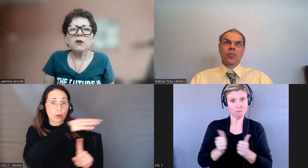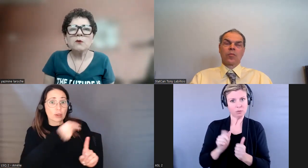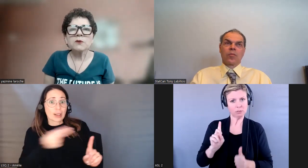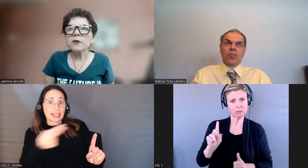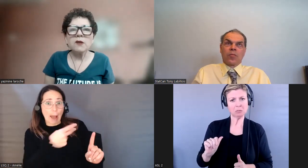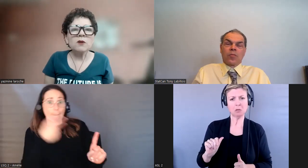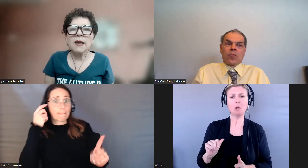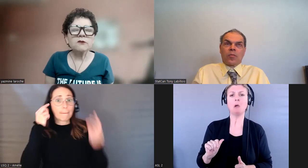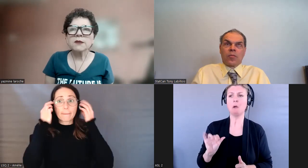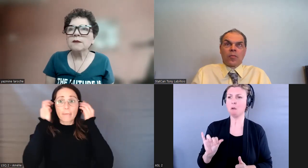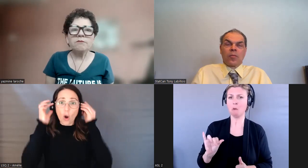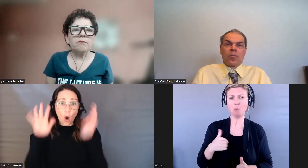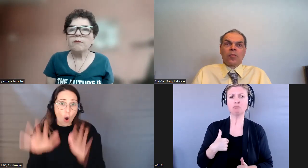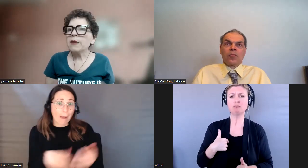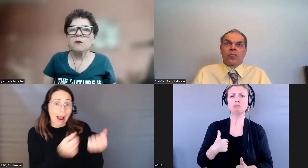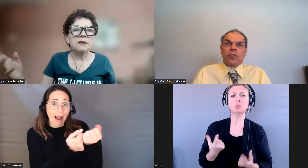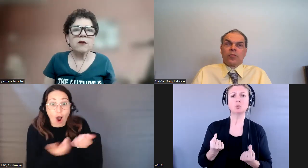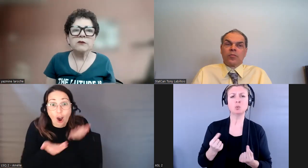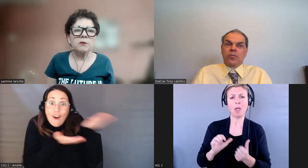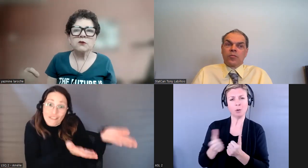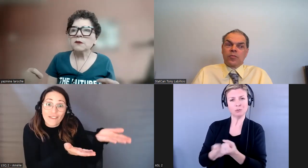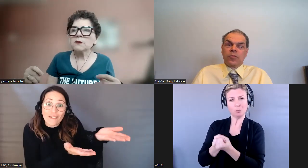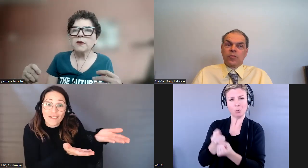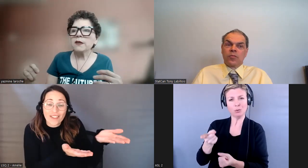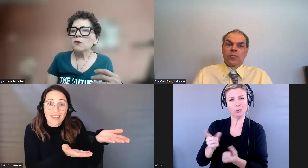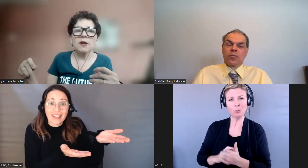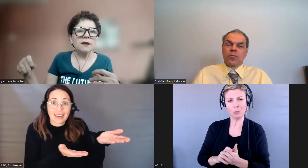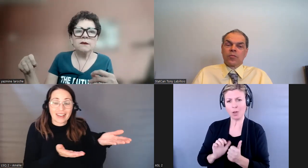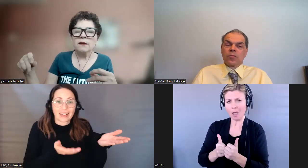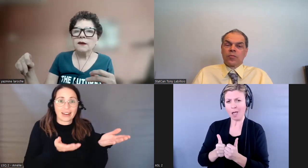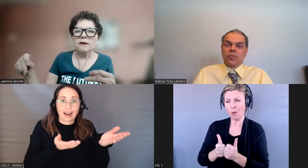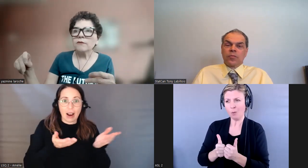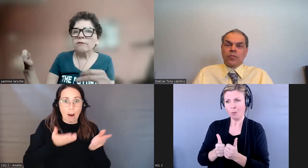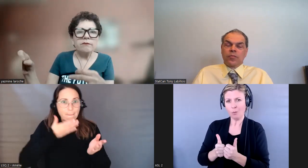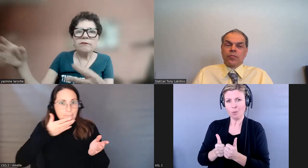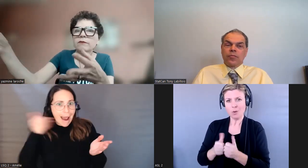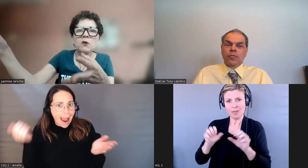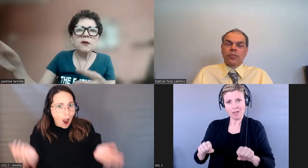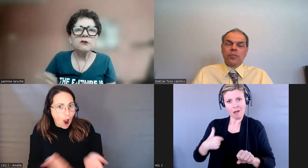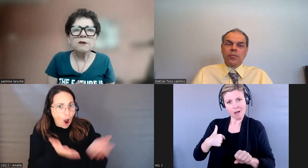you so that you can actually make your best contributions so that you can you can achieve